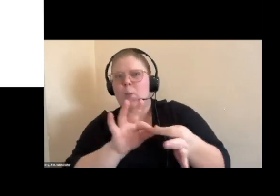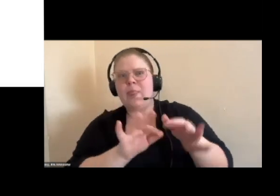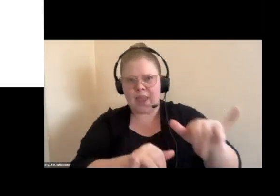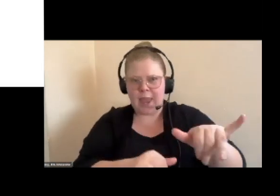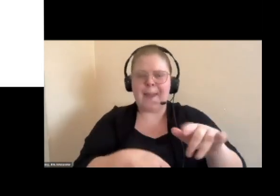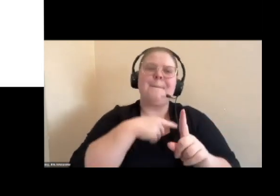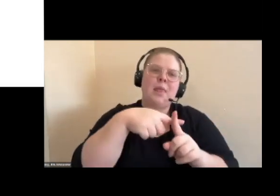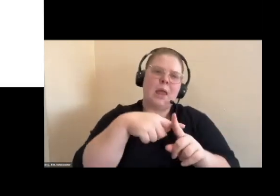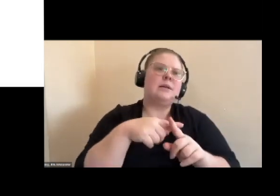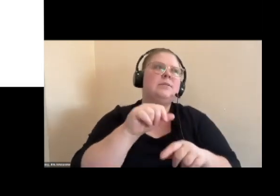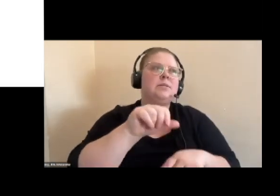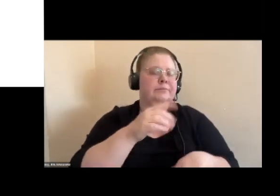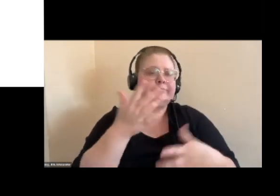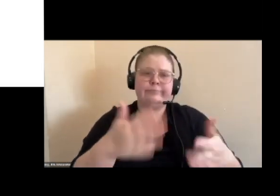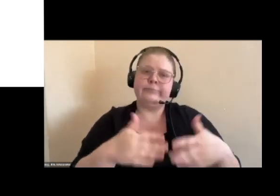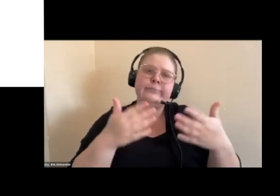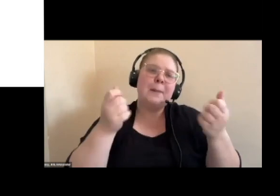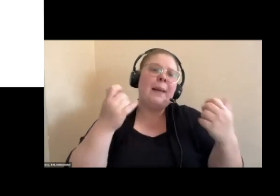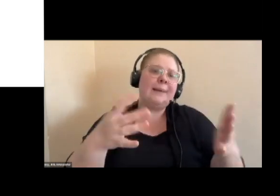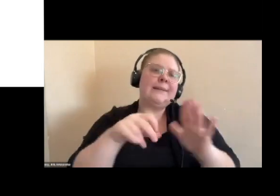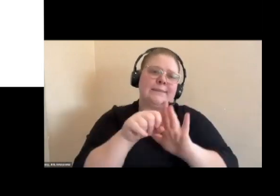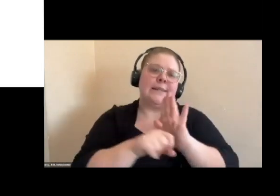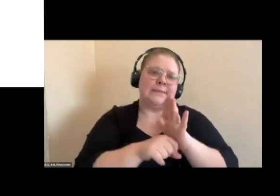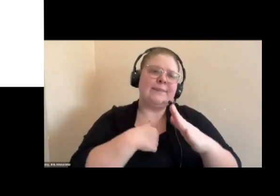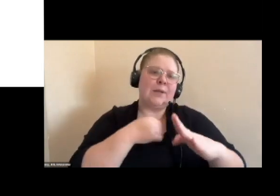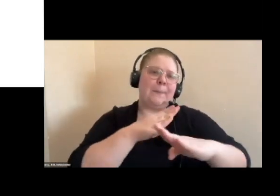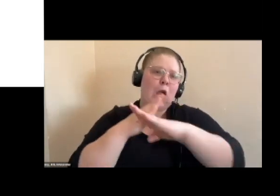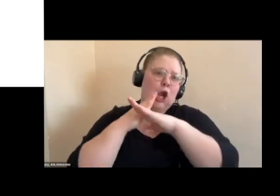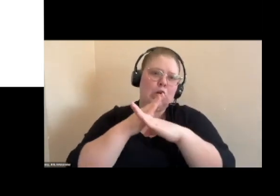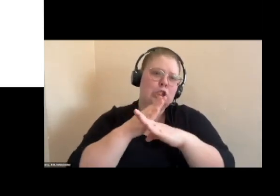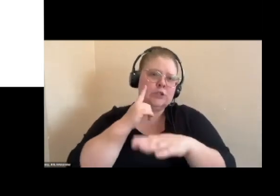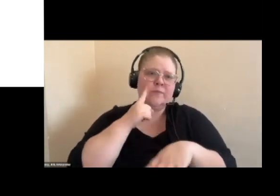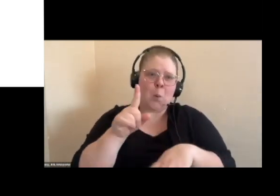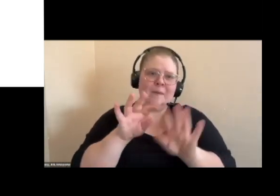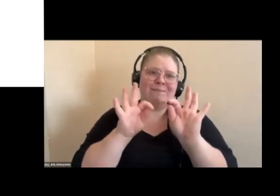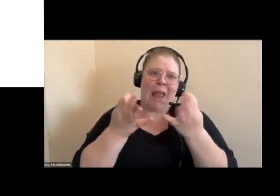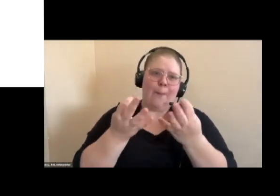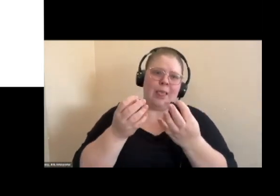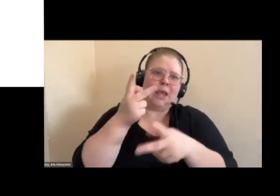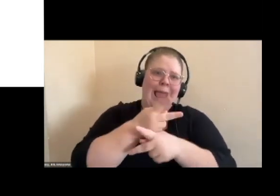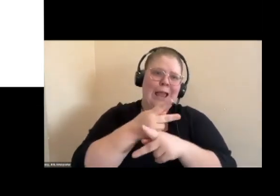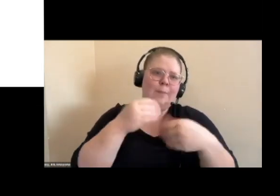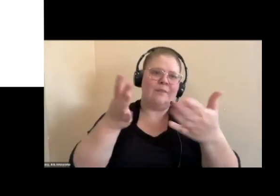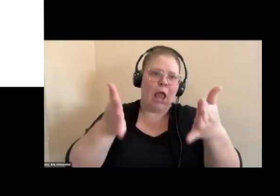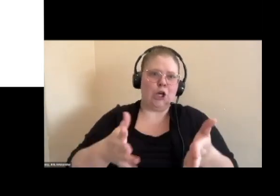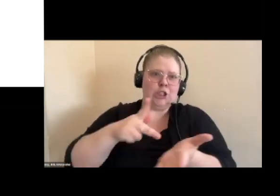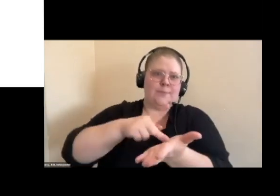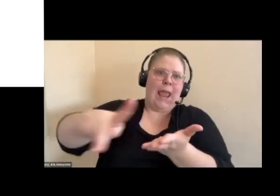states to allowing family caregivers to be paid. There was some chat about